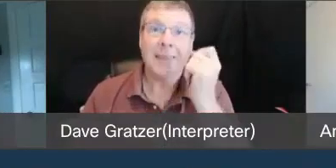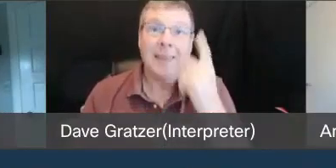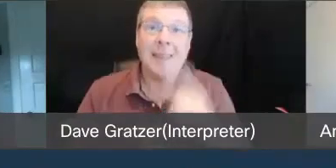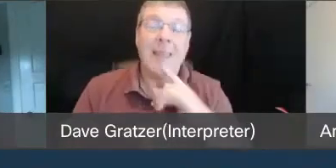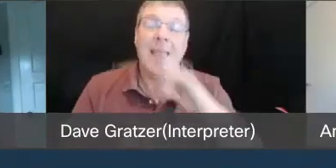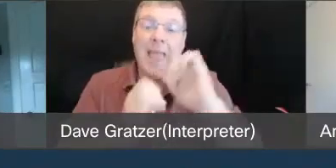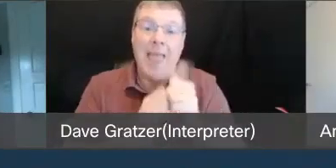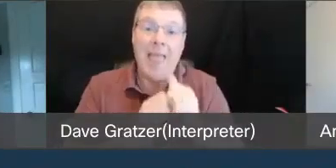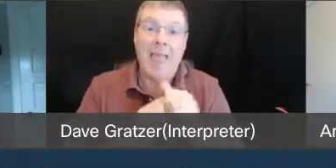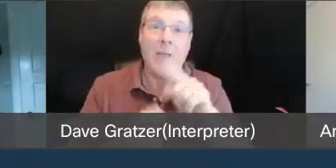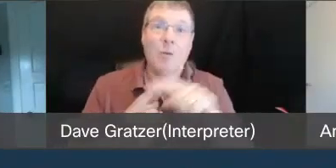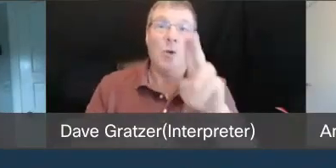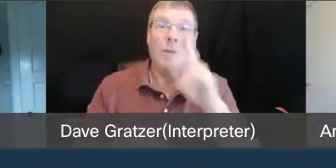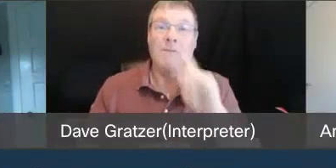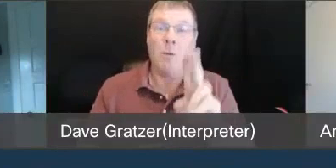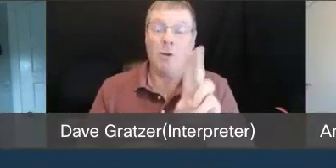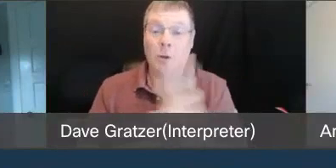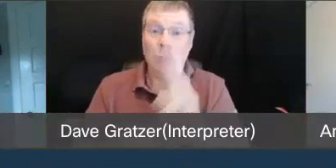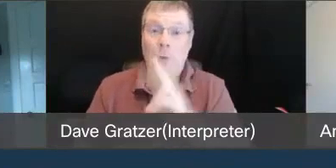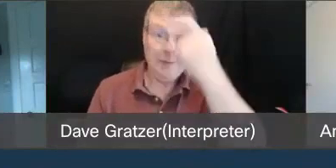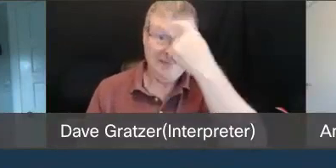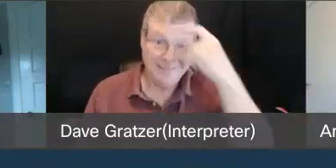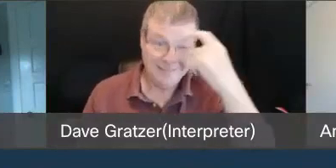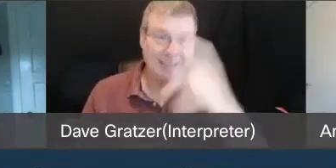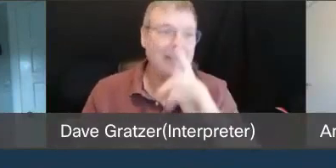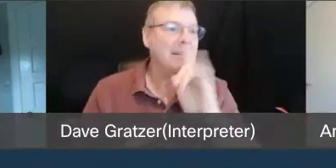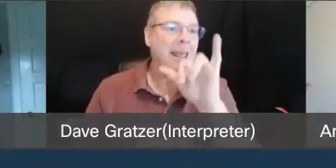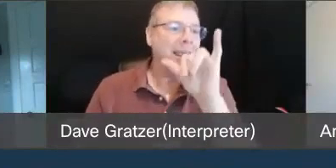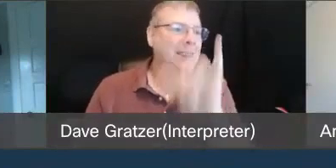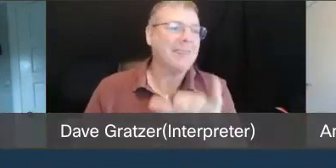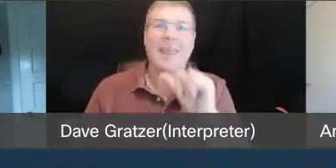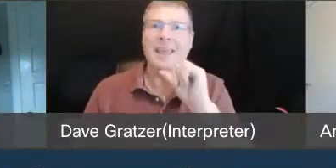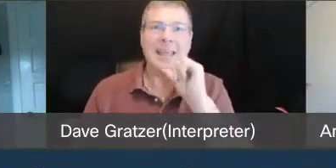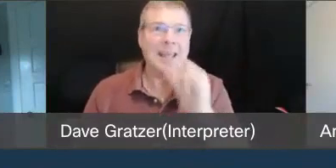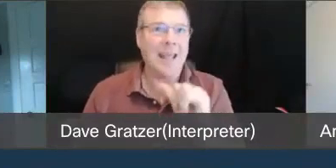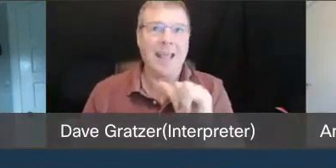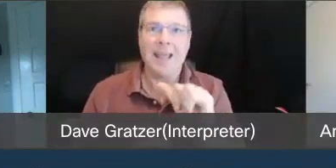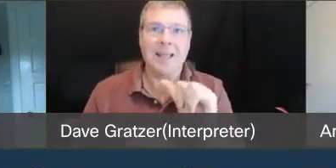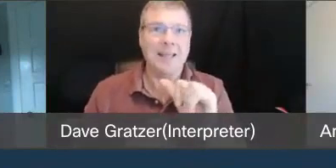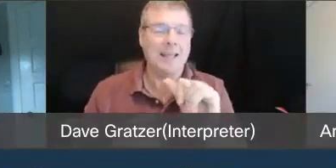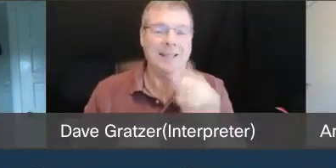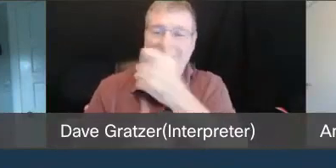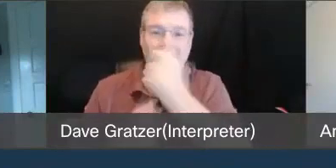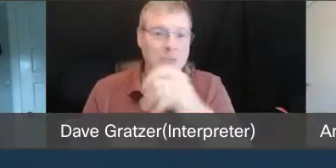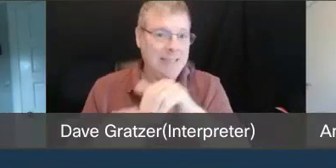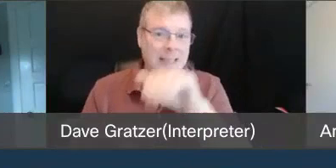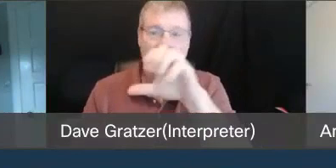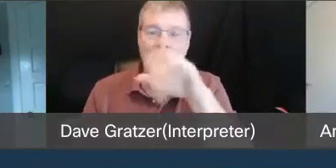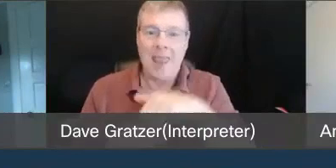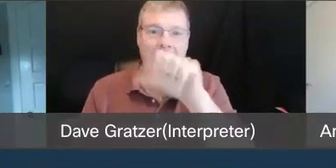or substance abuse diagnoses is not considered a disability condition on SSA's listings,